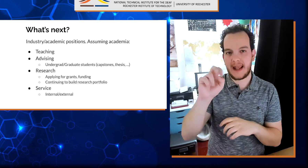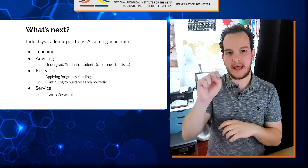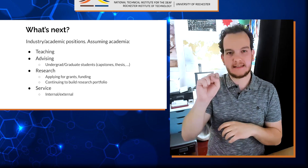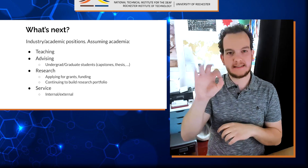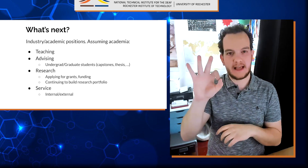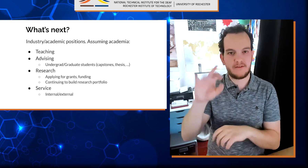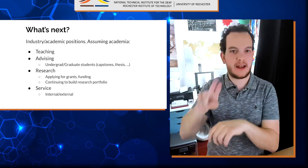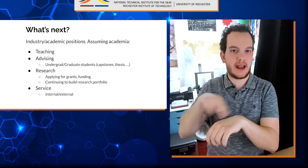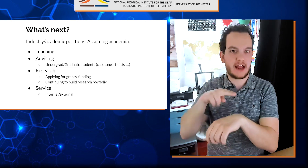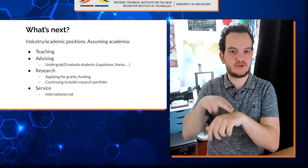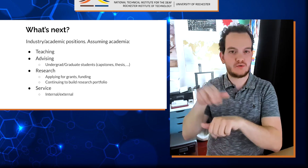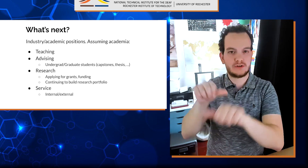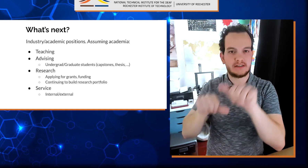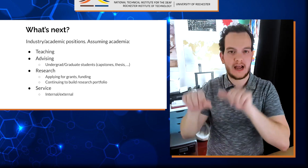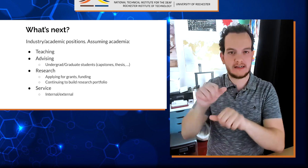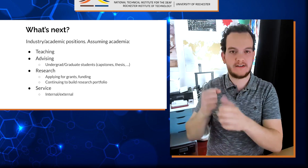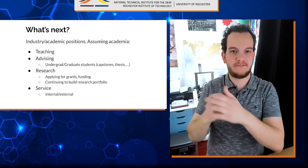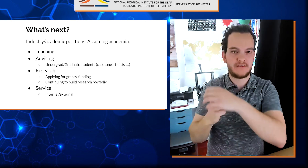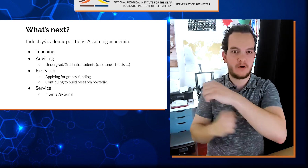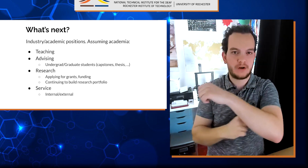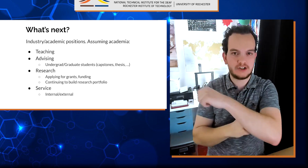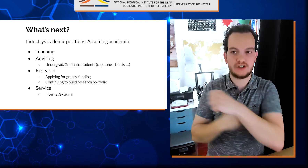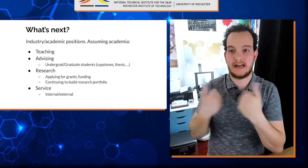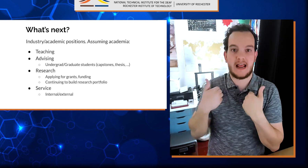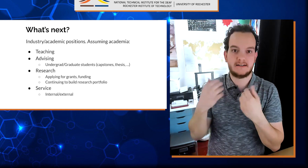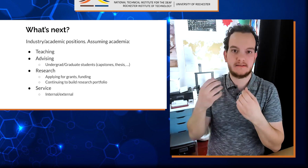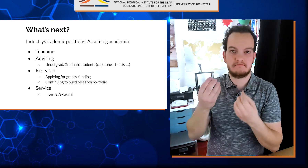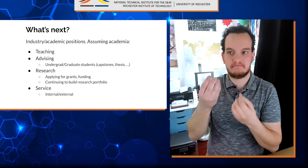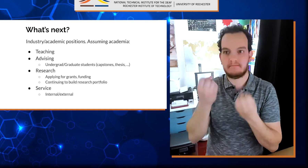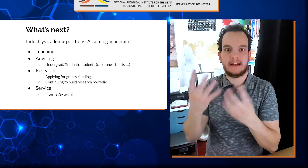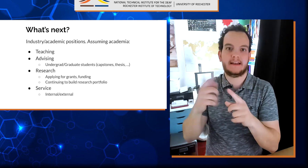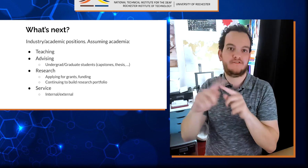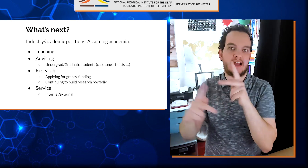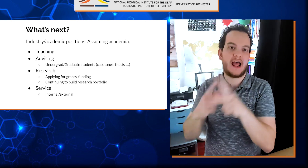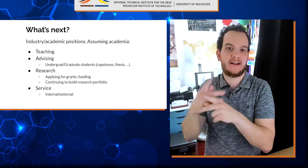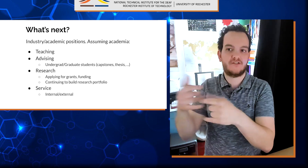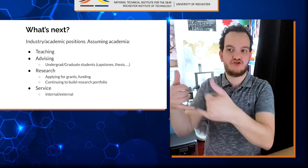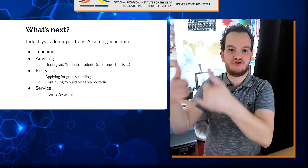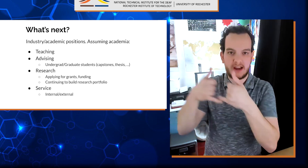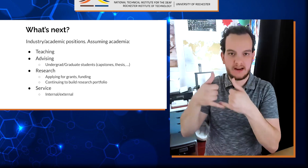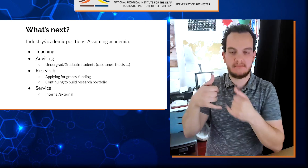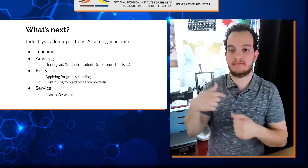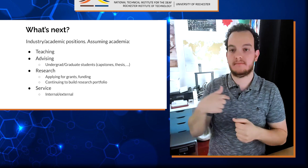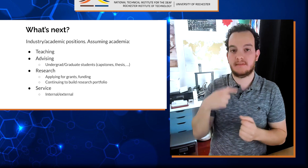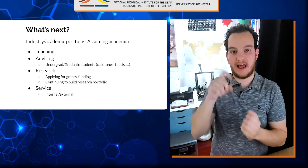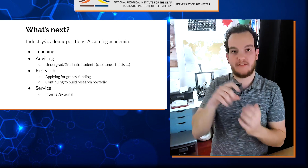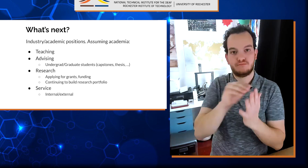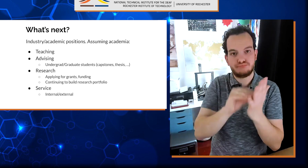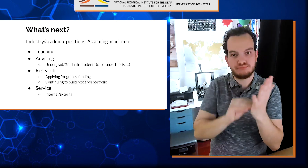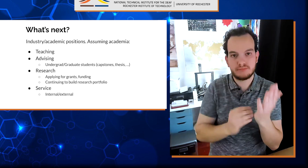So, for example, the NSF, the National Science Foundation, has many different types of grants.